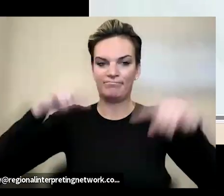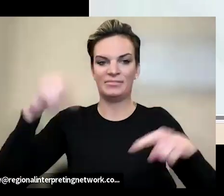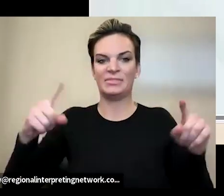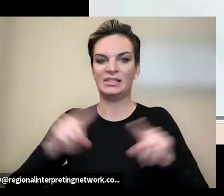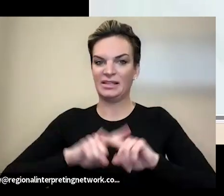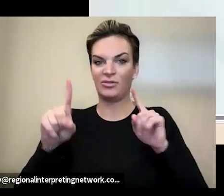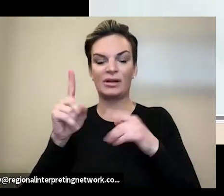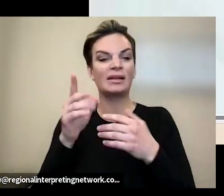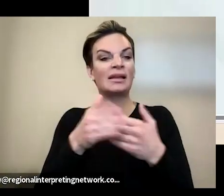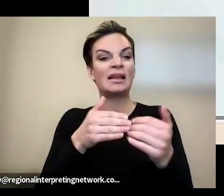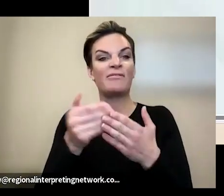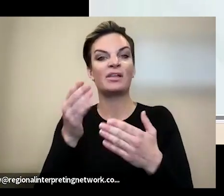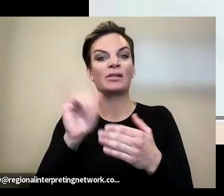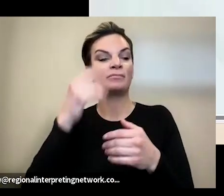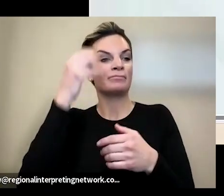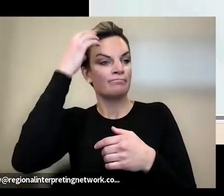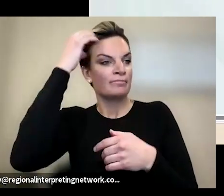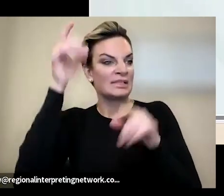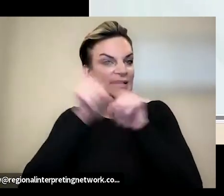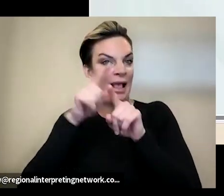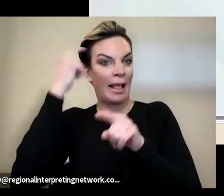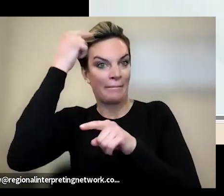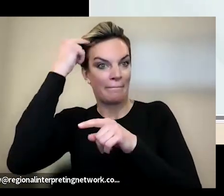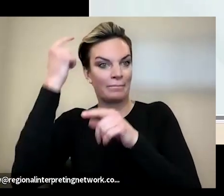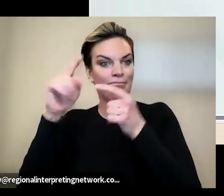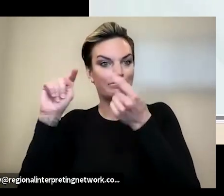same place in your brain, your recovery and your outcome could be completely different.